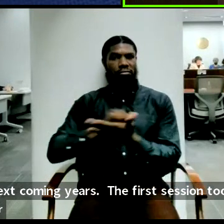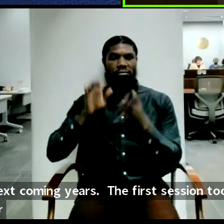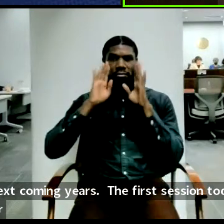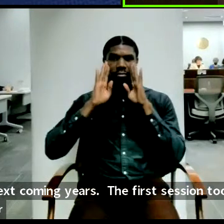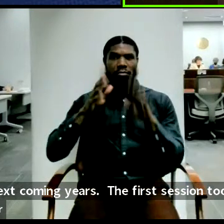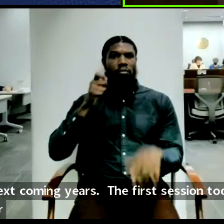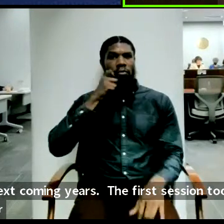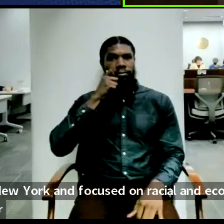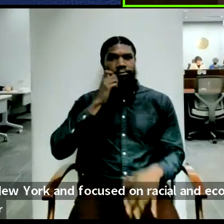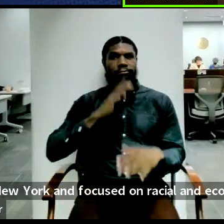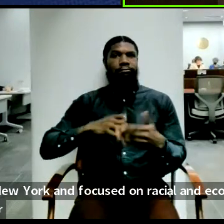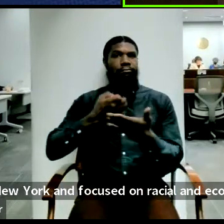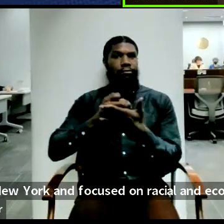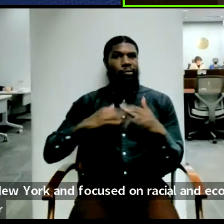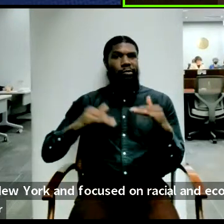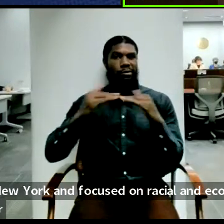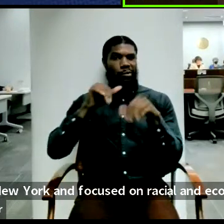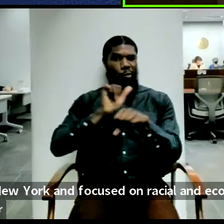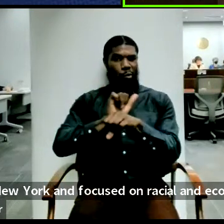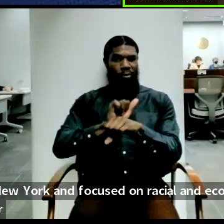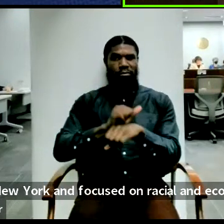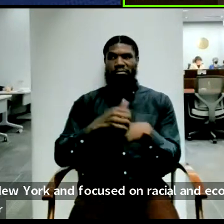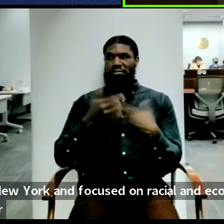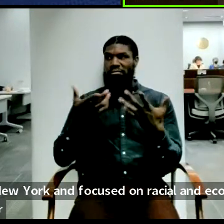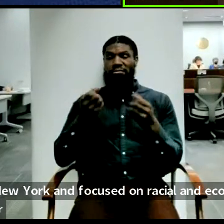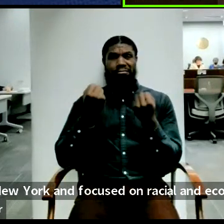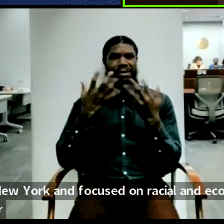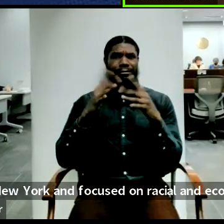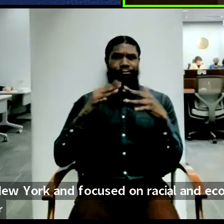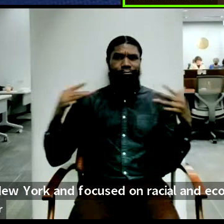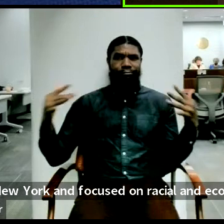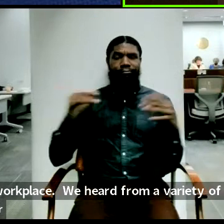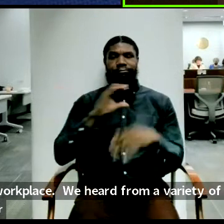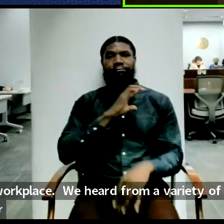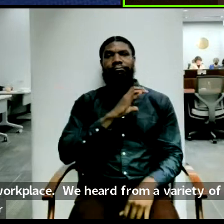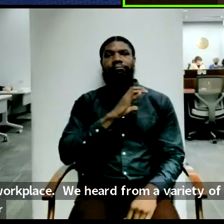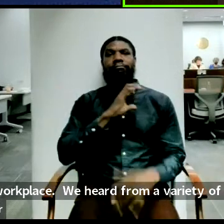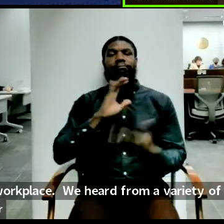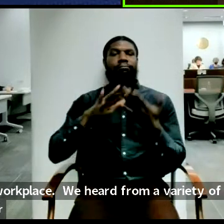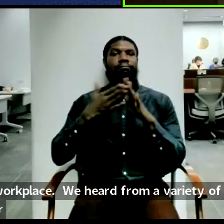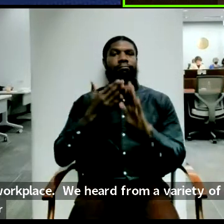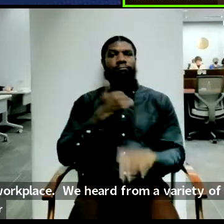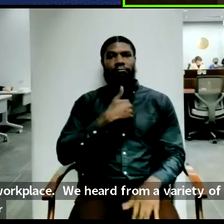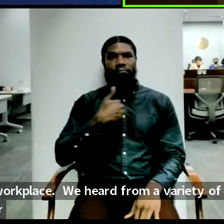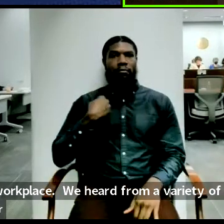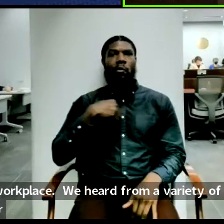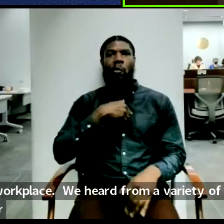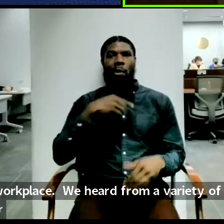We heard from a variety of community members about the racial and economic challenges that Buffalo